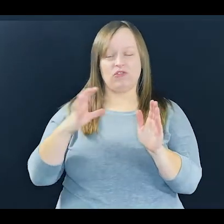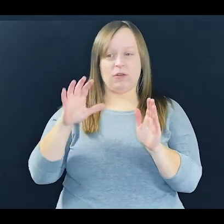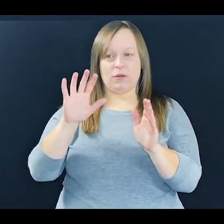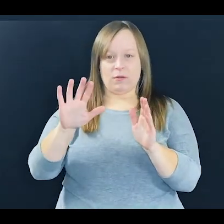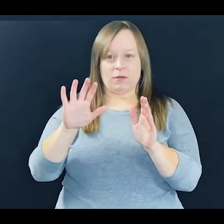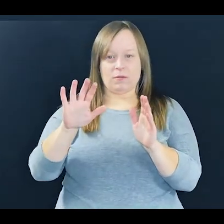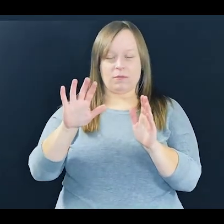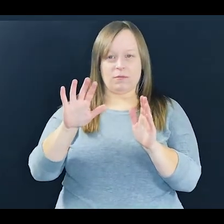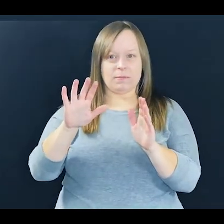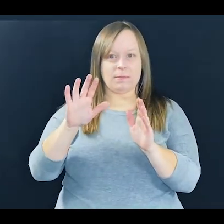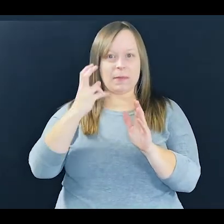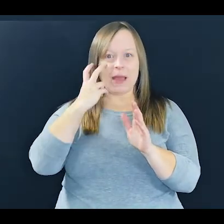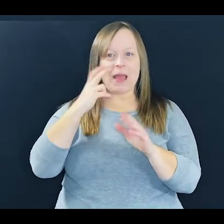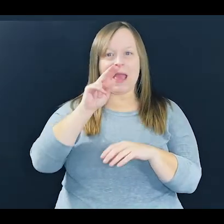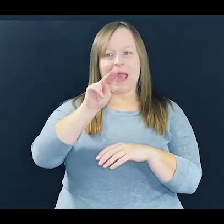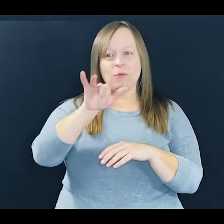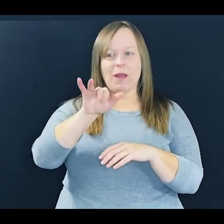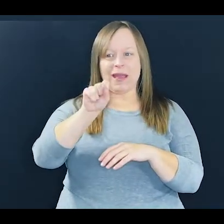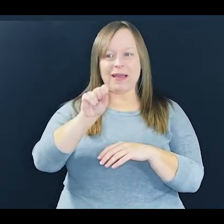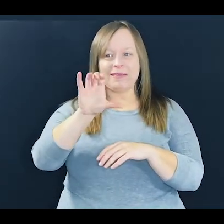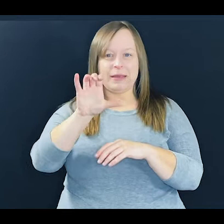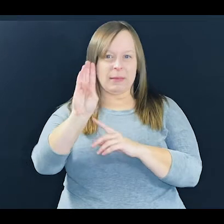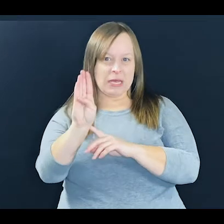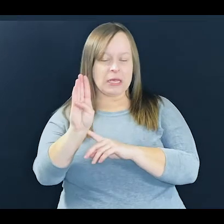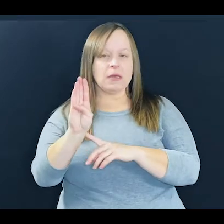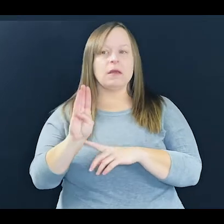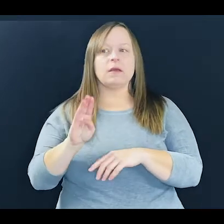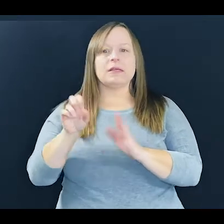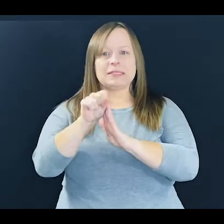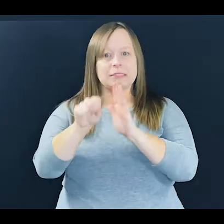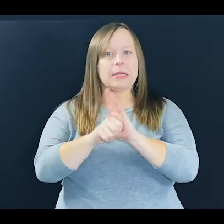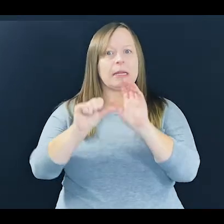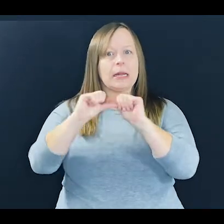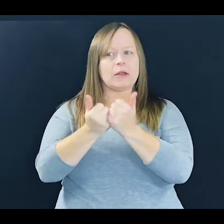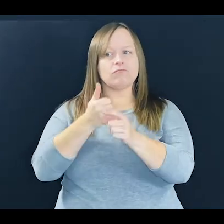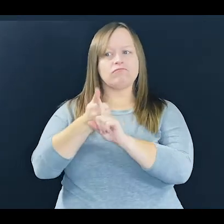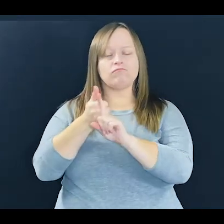or the acronym NYSCB, is a state agency